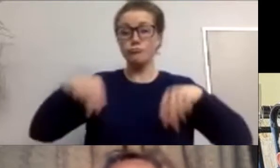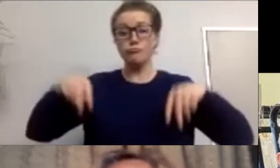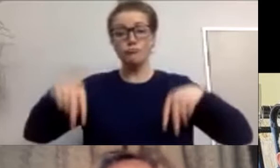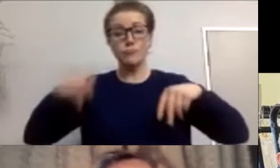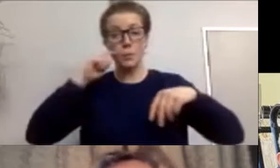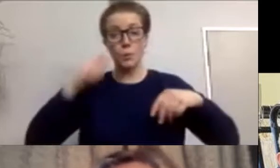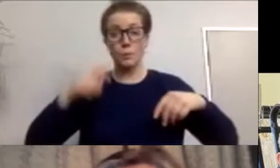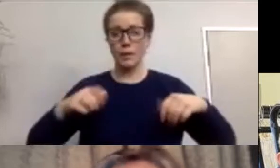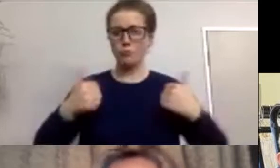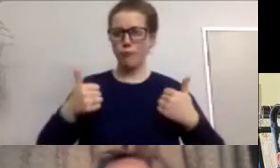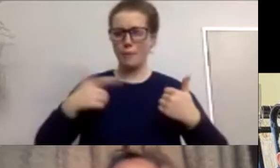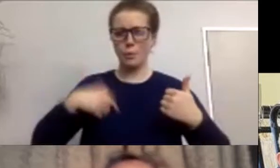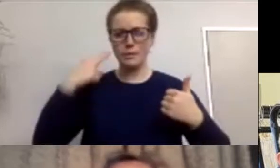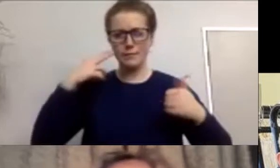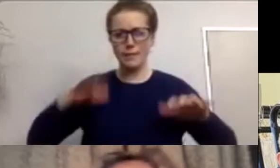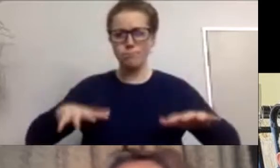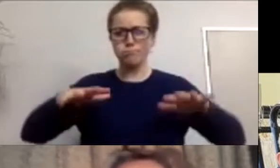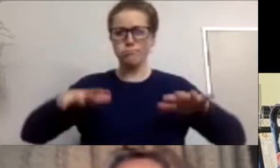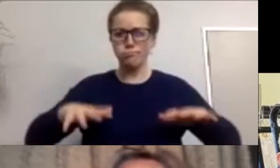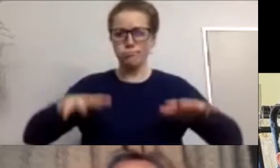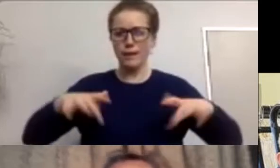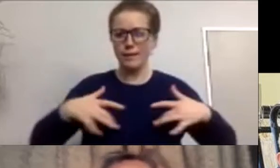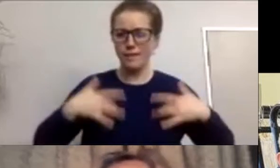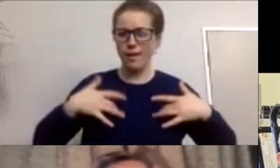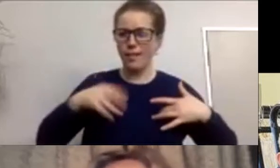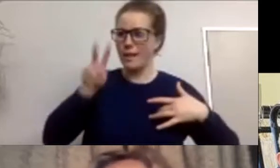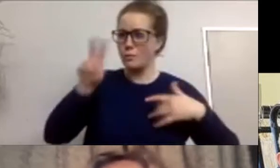Deaf people to feel and come and watch a bit of class and then come into the